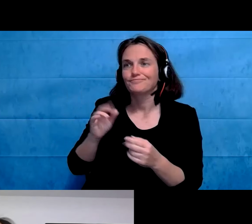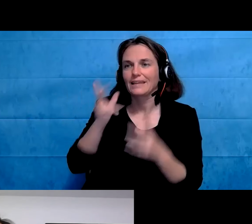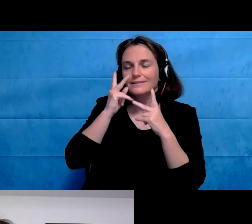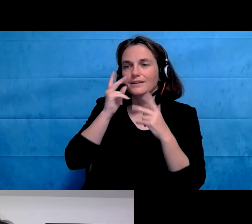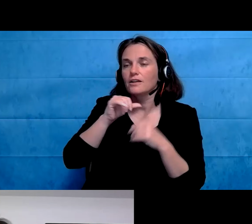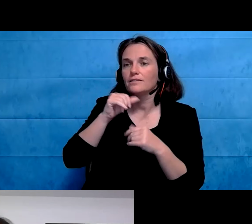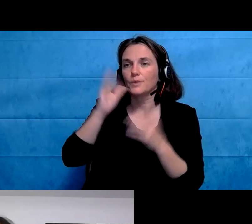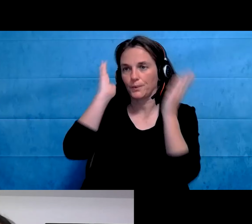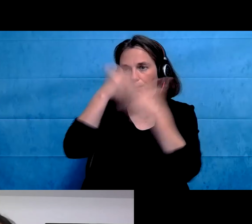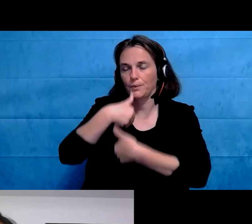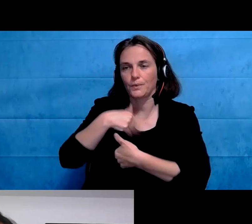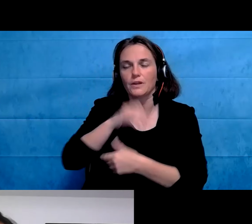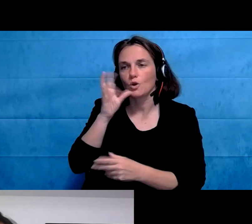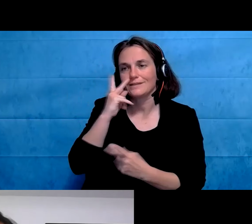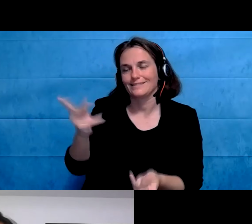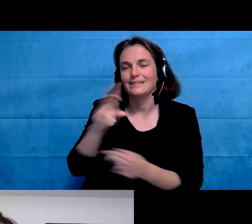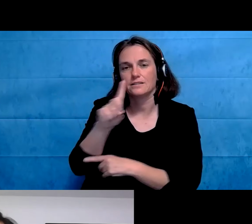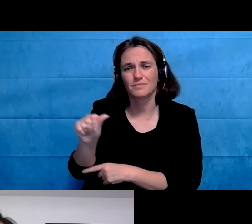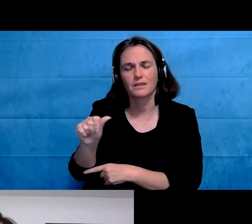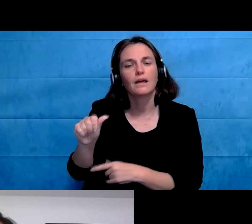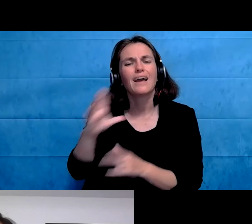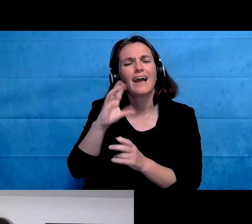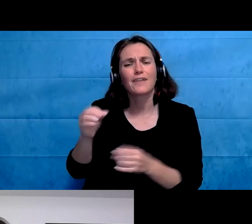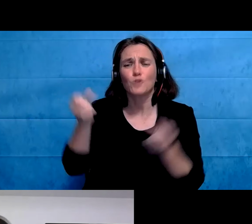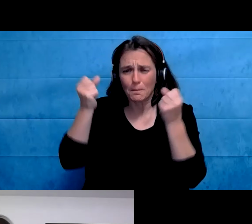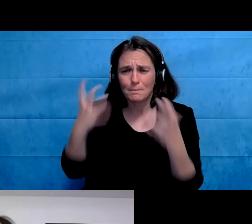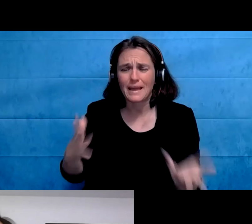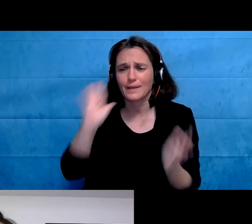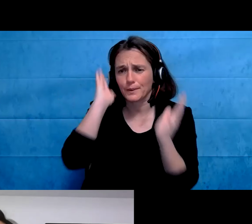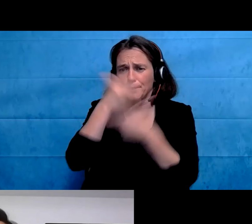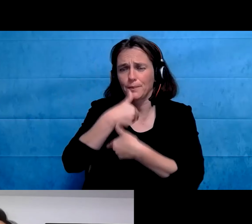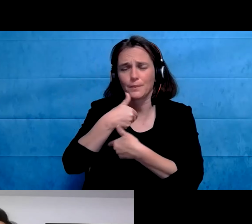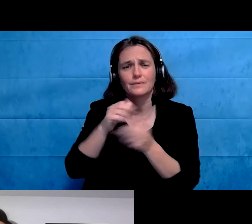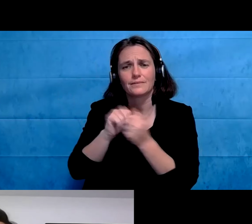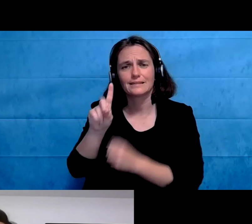and there's tons of invisible disabilities and that will be a signal to other people